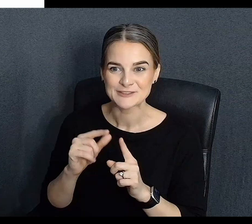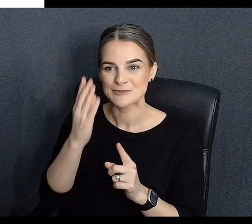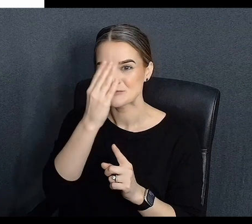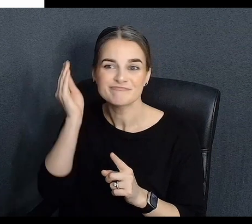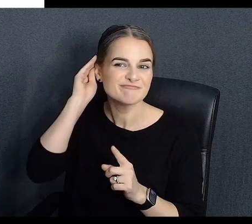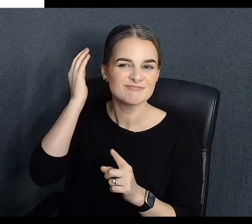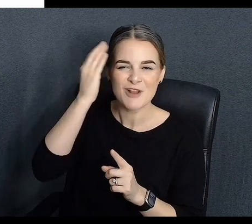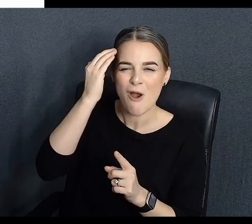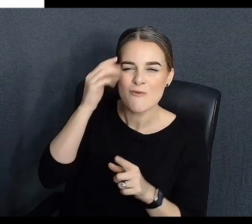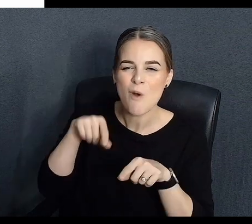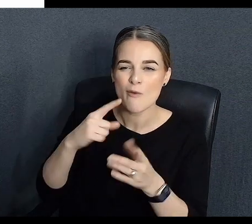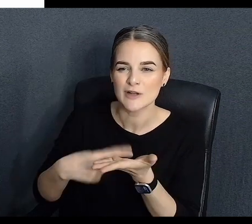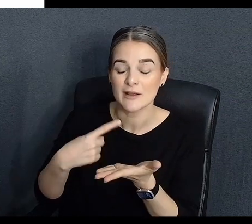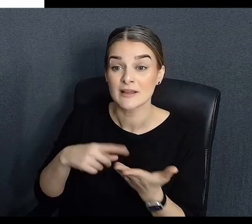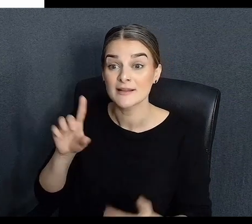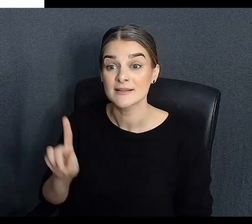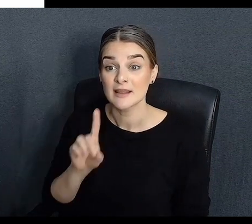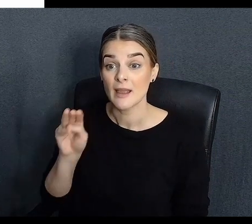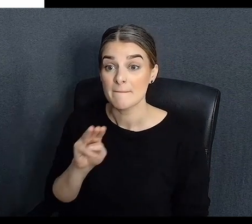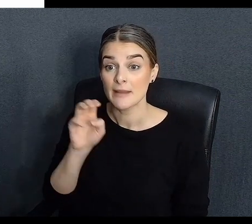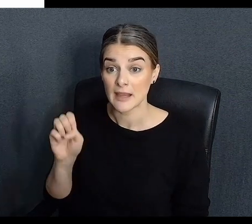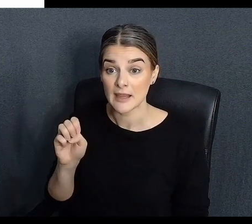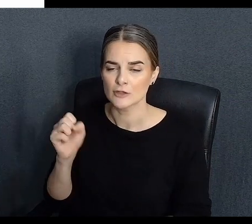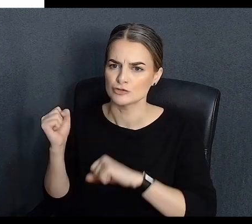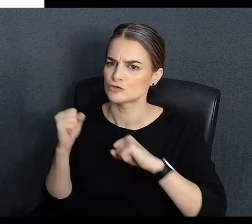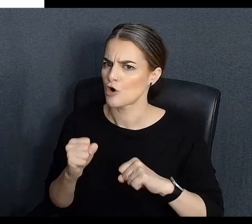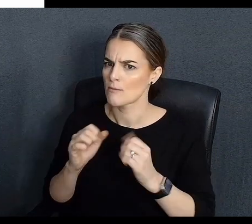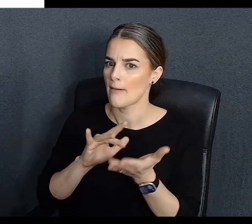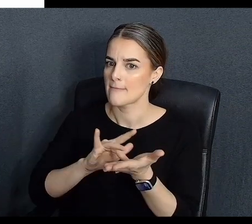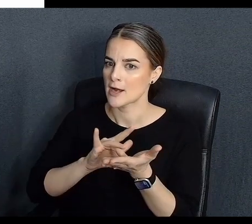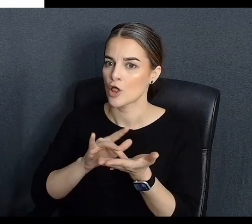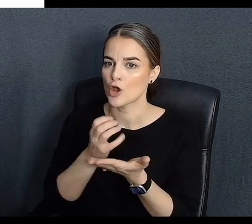So DME, that stands for durable medical equipment.